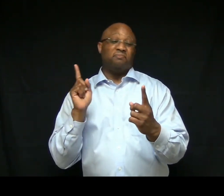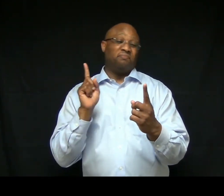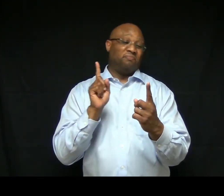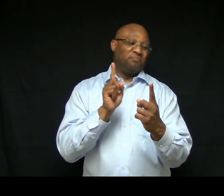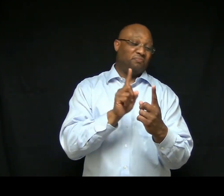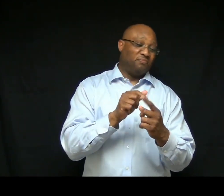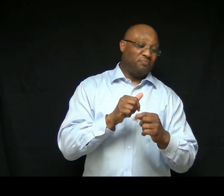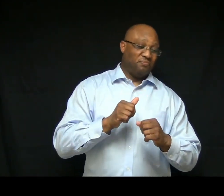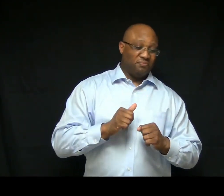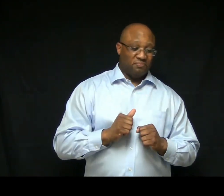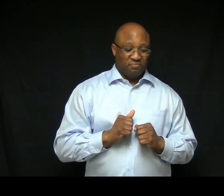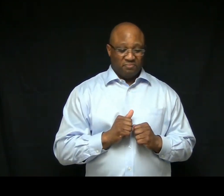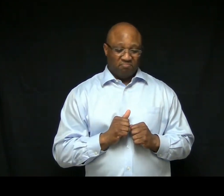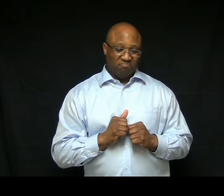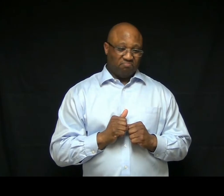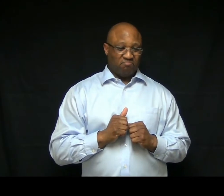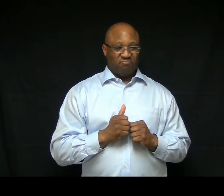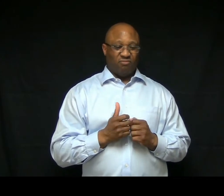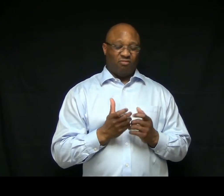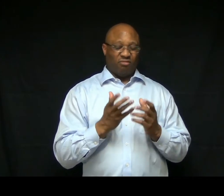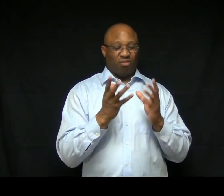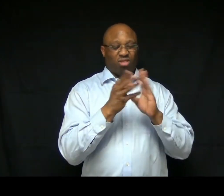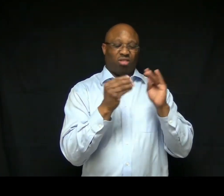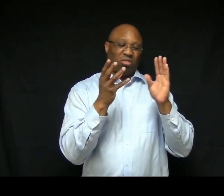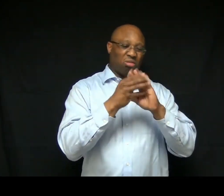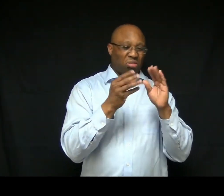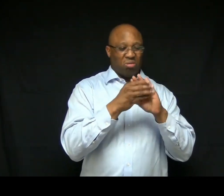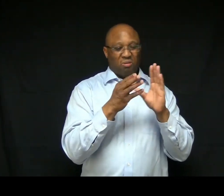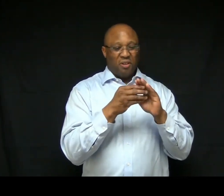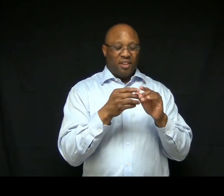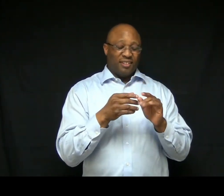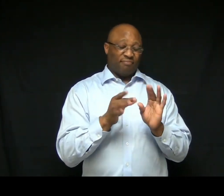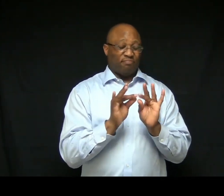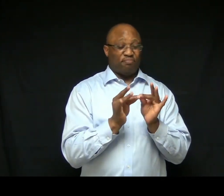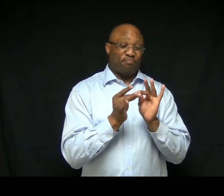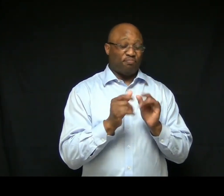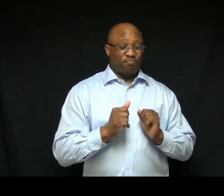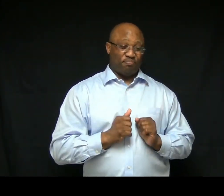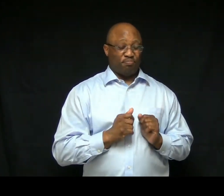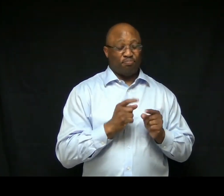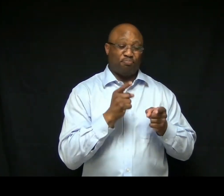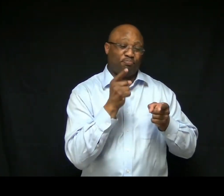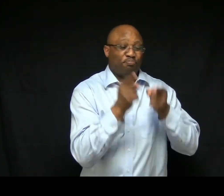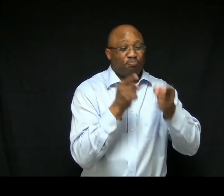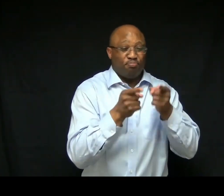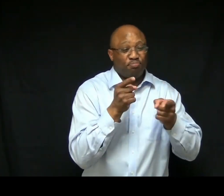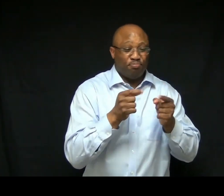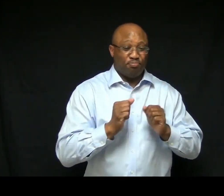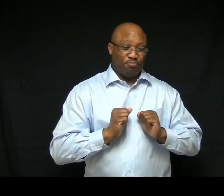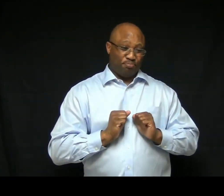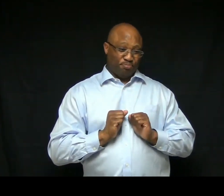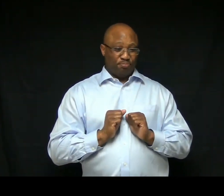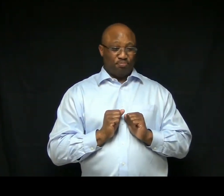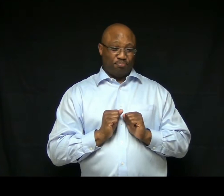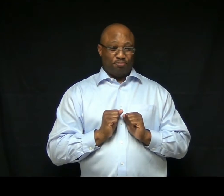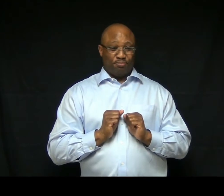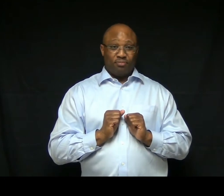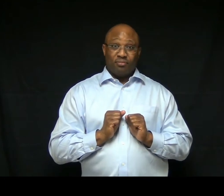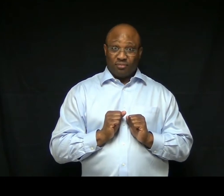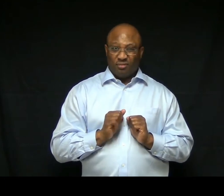and tends to be verbal harassment.